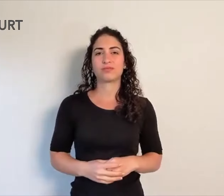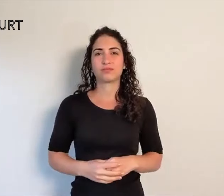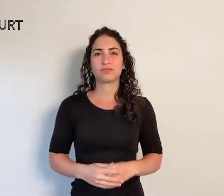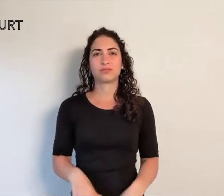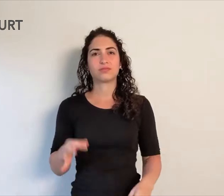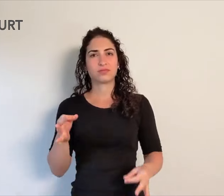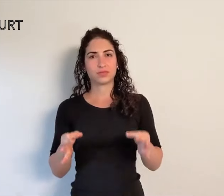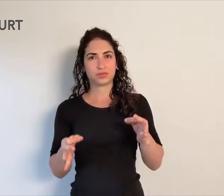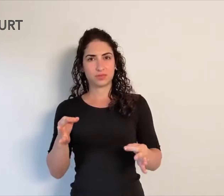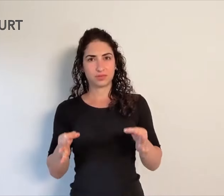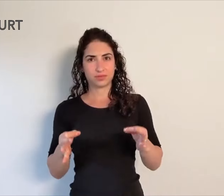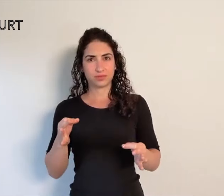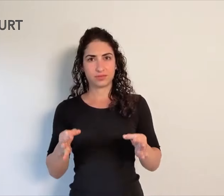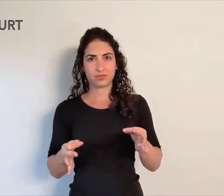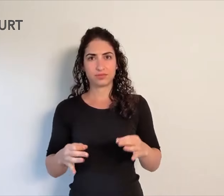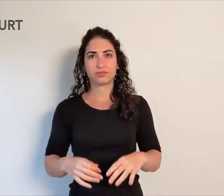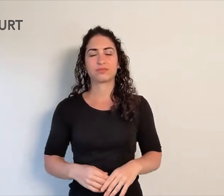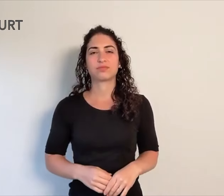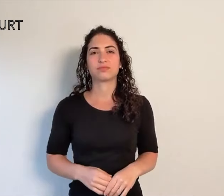COURT